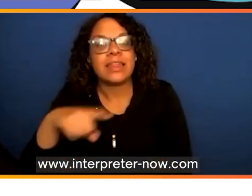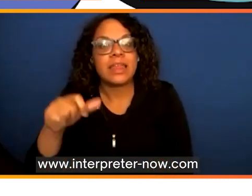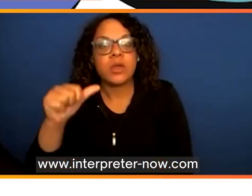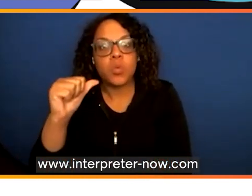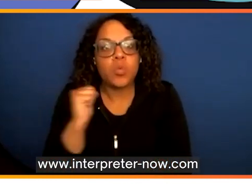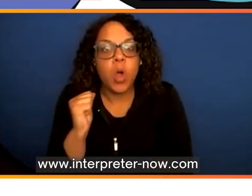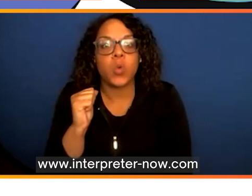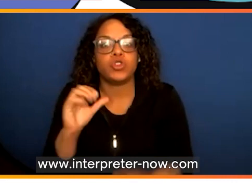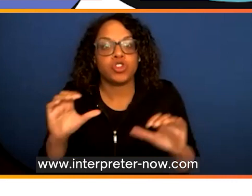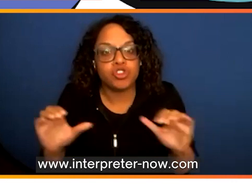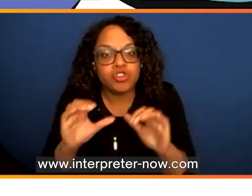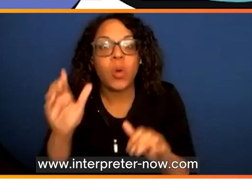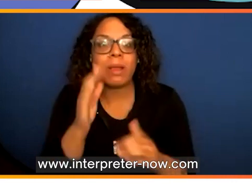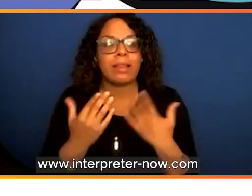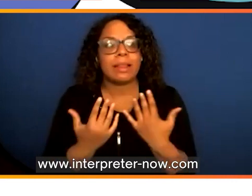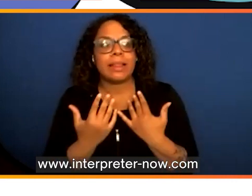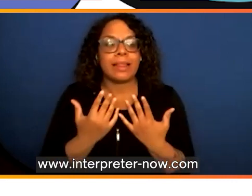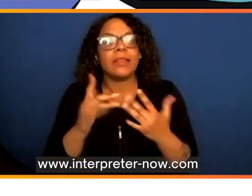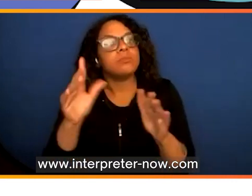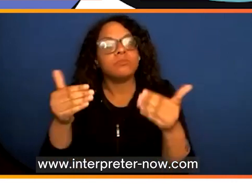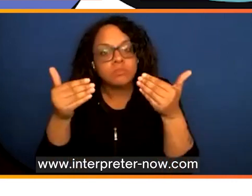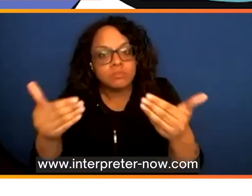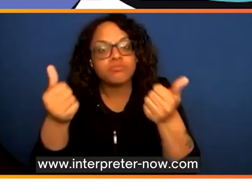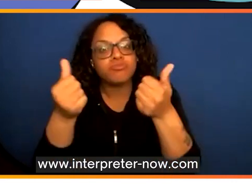and you have all this great content, but you're not sharing it with anybody, it doesn't do